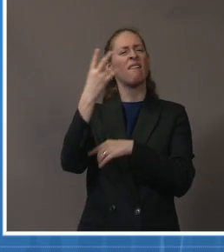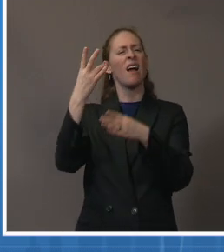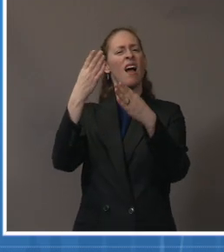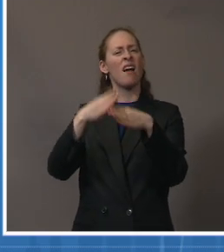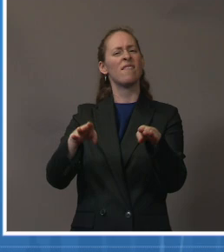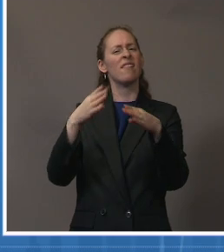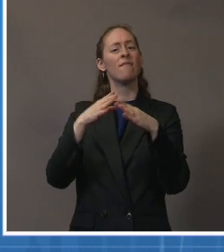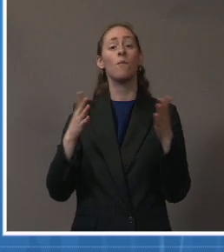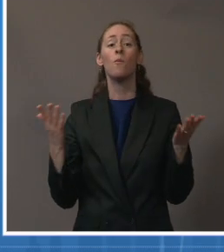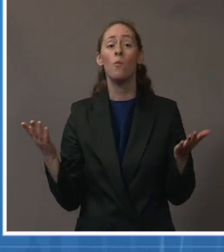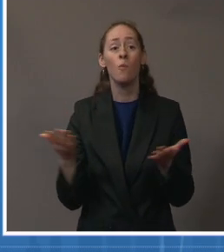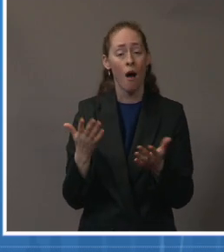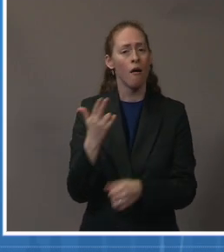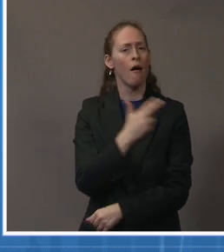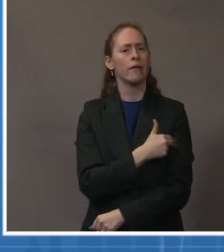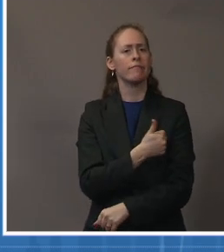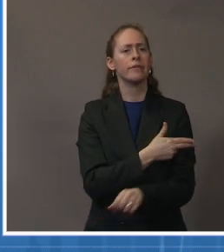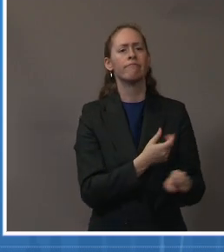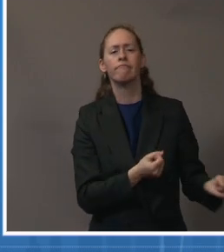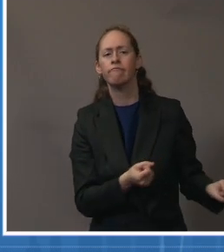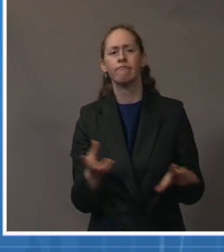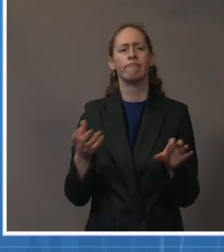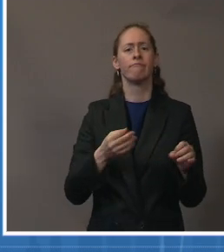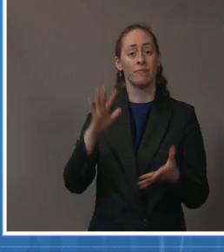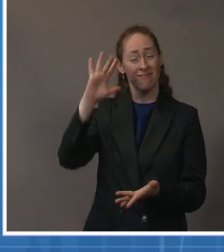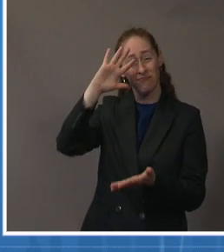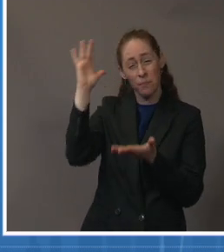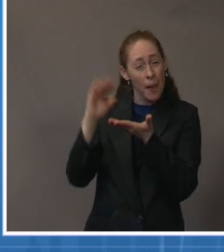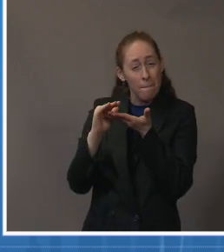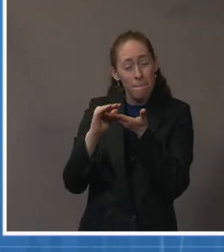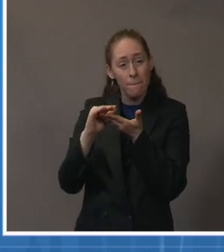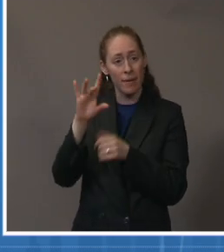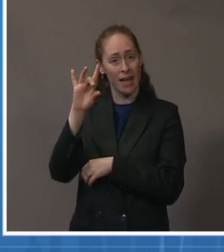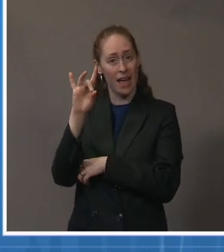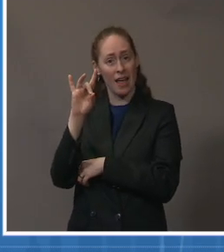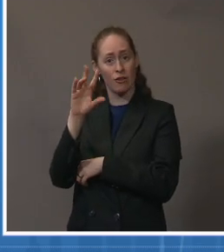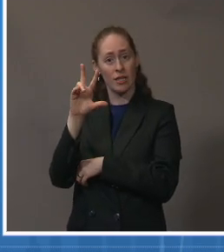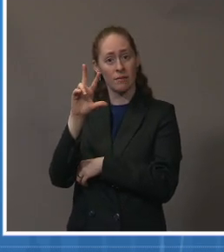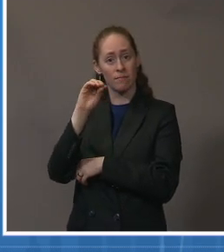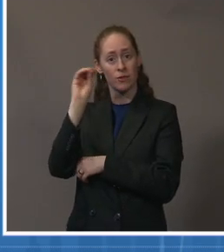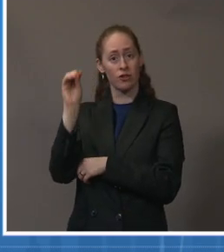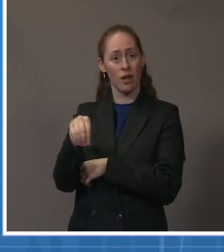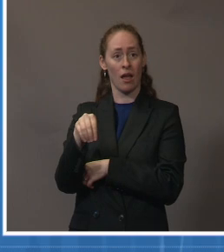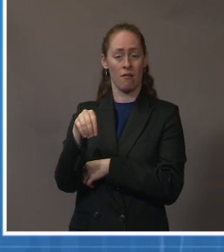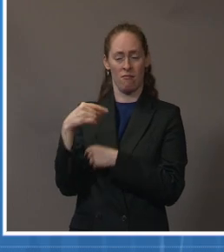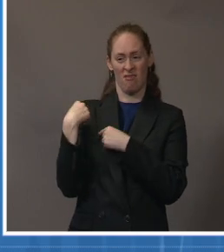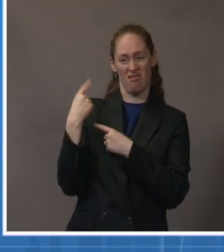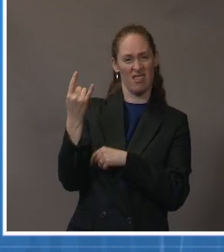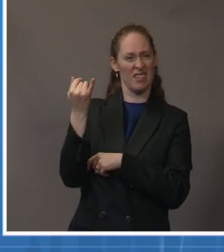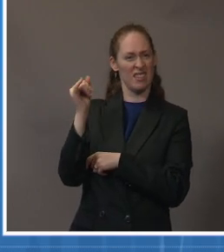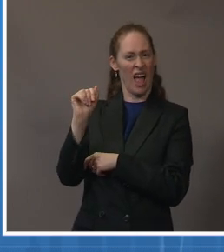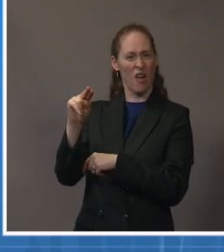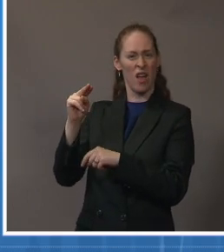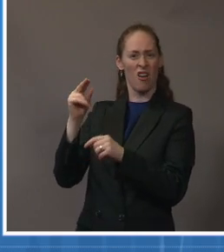That is a decrease of 83 percent in hospitalizations since January 9th of this year when we peaked at a seven-day average